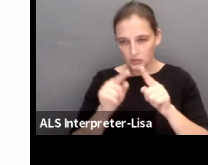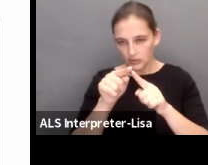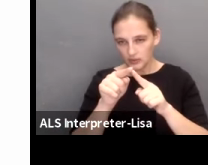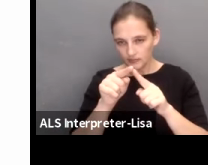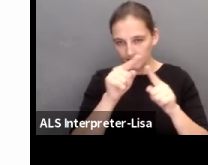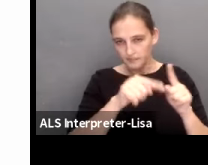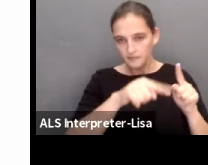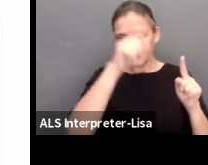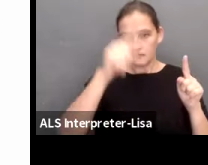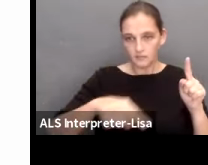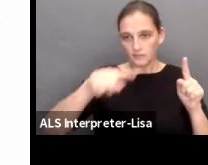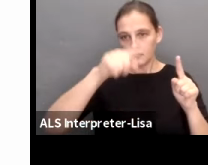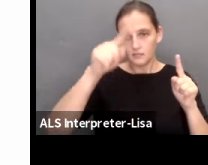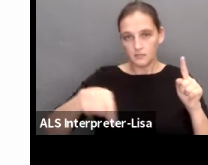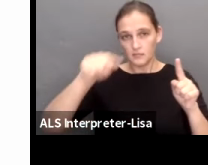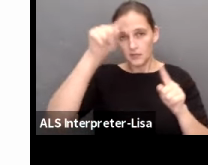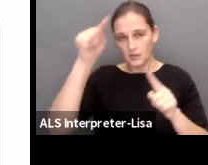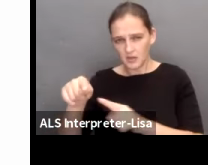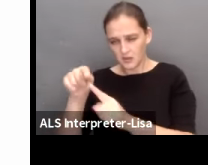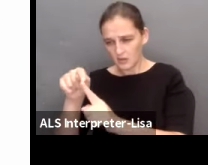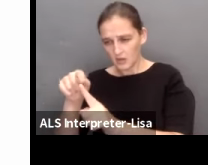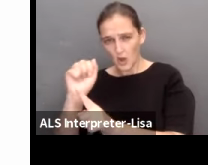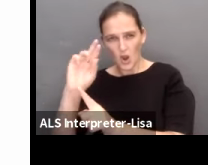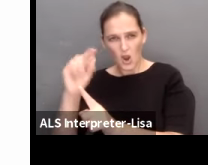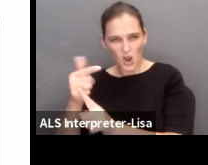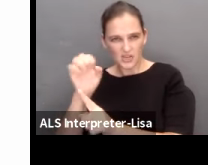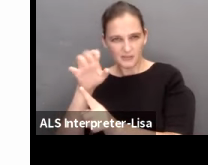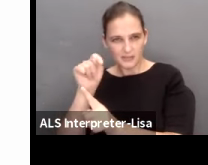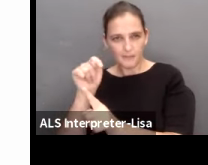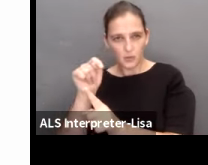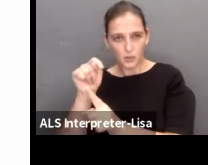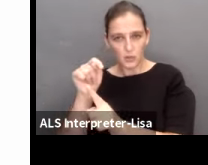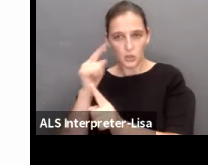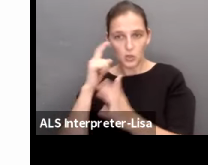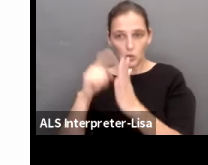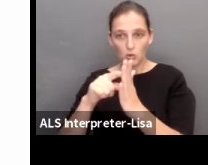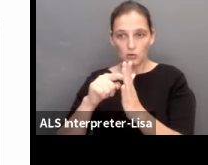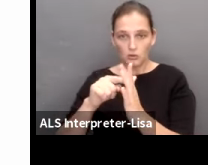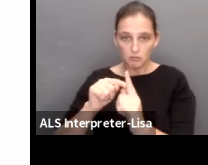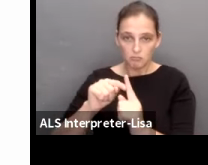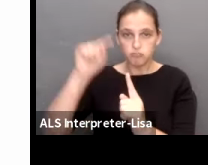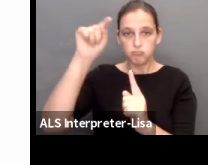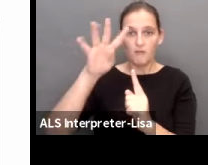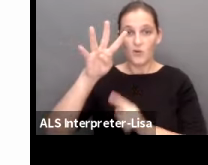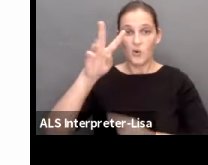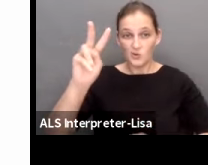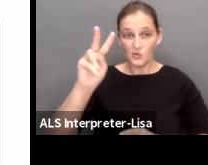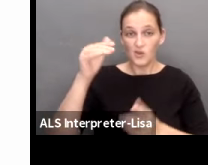August early September seem to be our peak. At 42,000 cases a day, and now the cases are